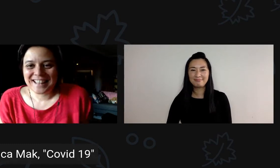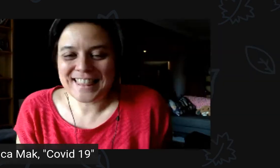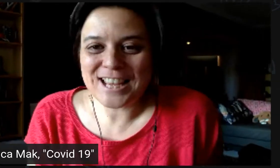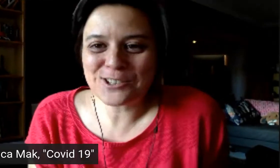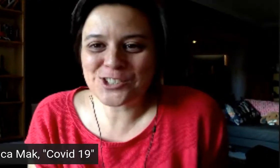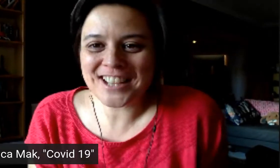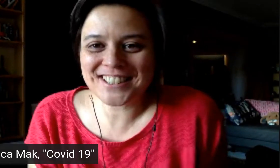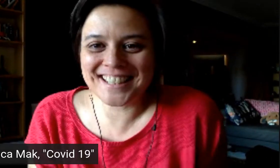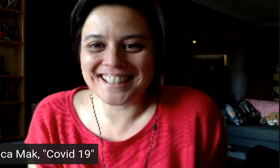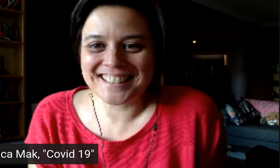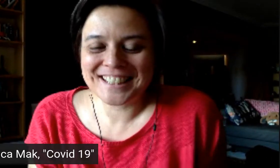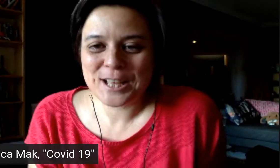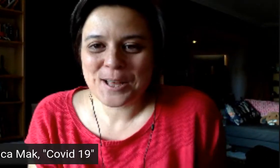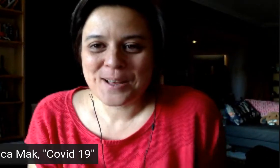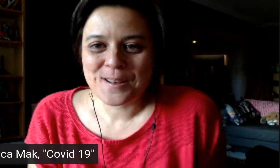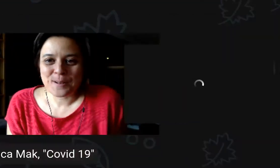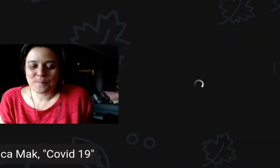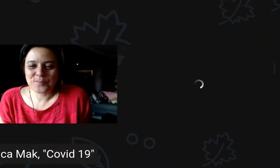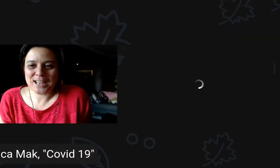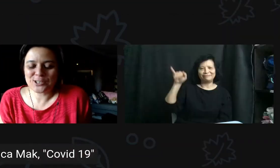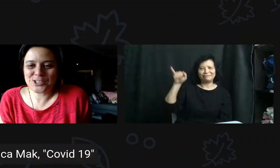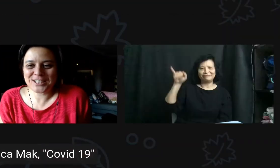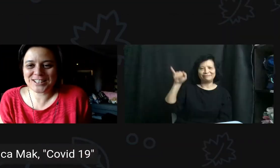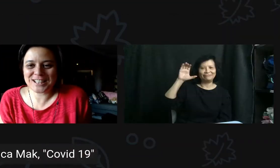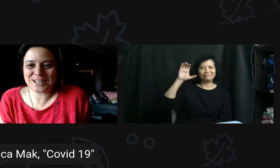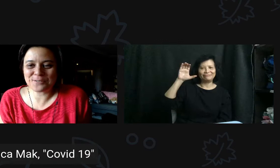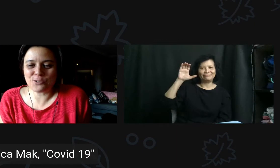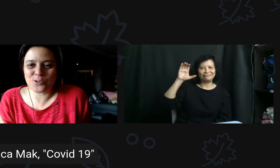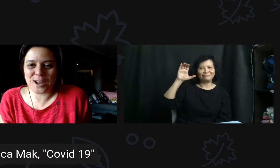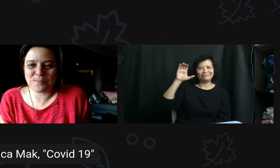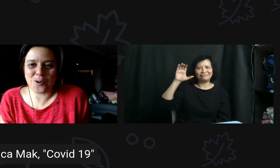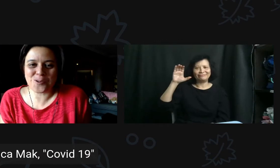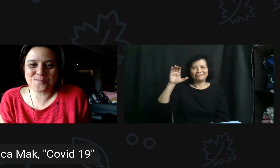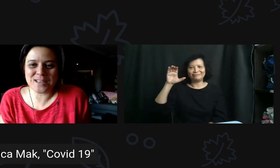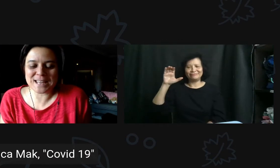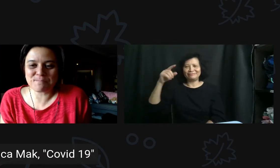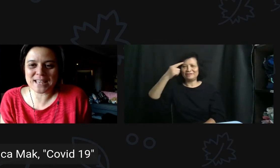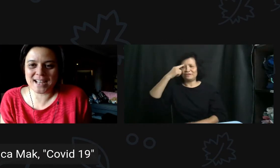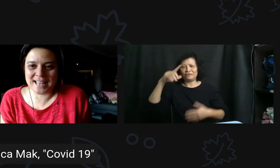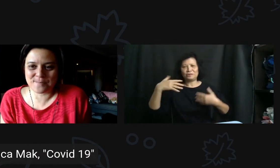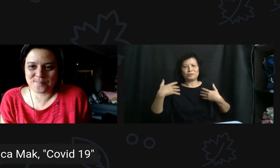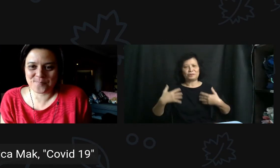Thank you, Jessica. Thank you Jc for that poem in BIM.